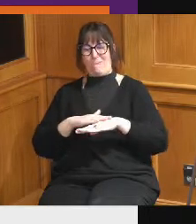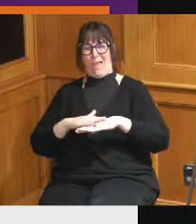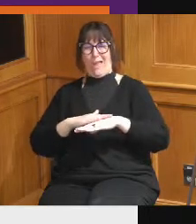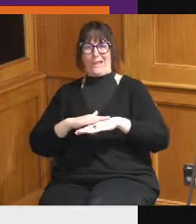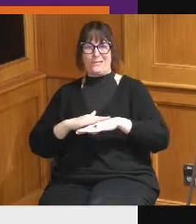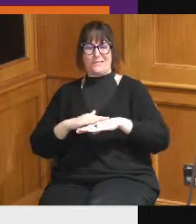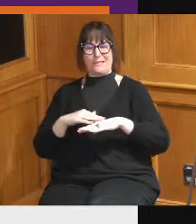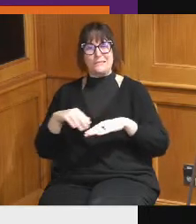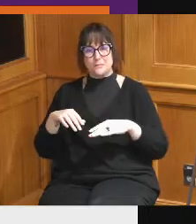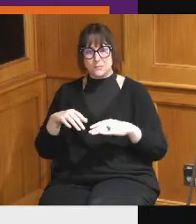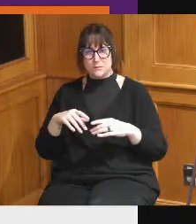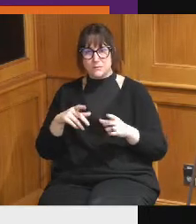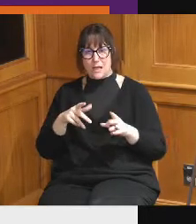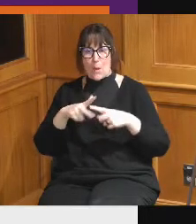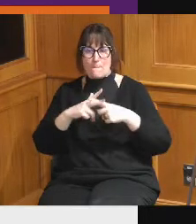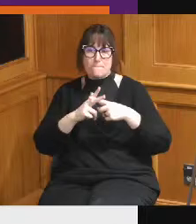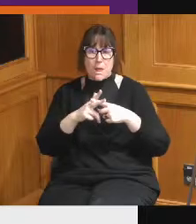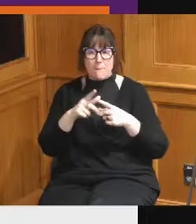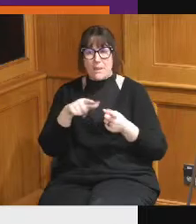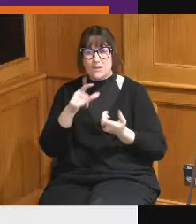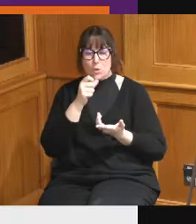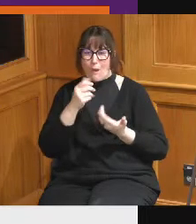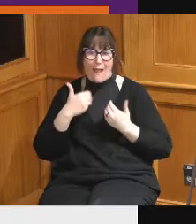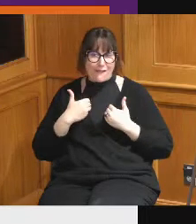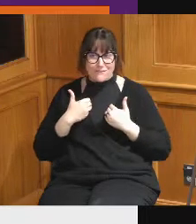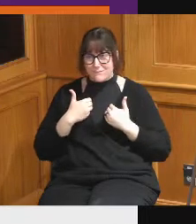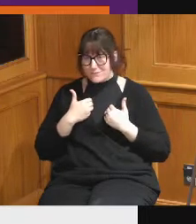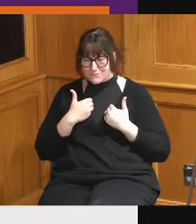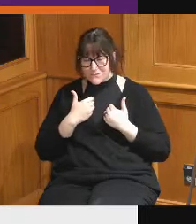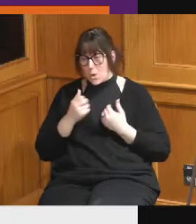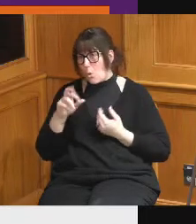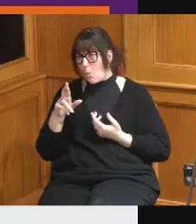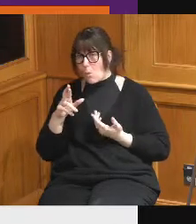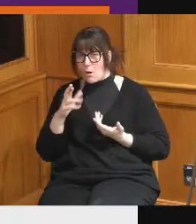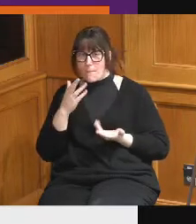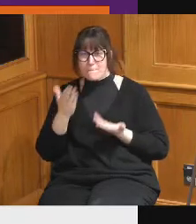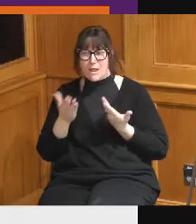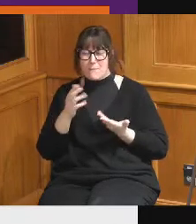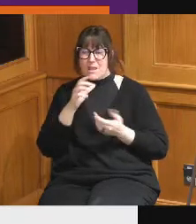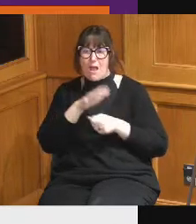they don't have Plumbing maybe permanent Plumbing or they don't have enough square footage I think